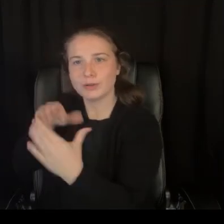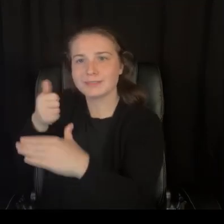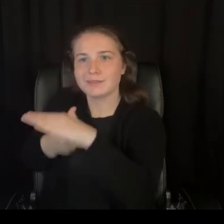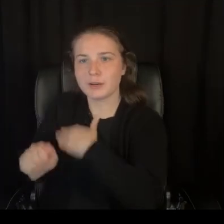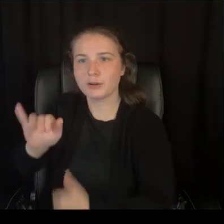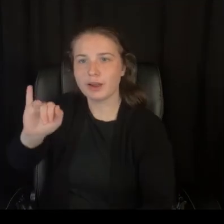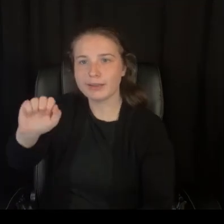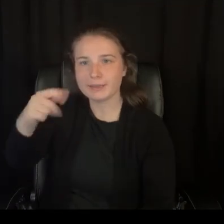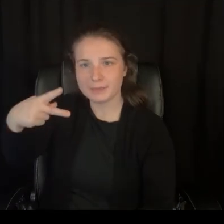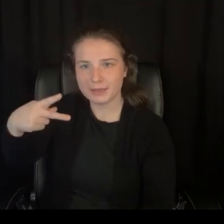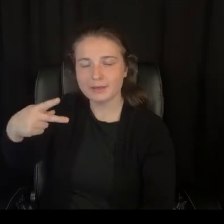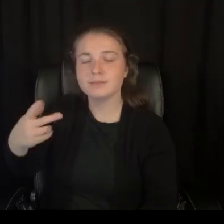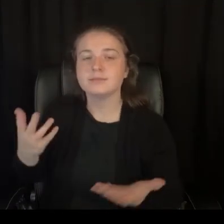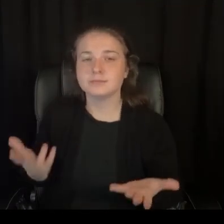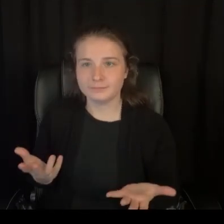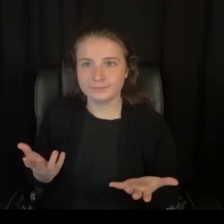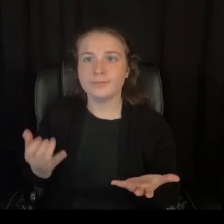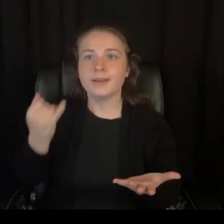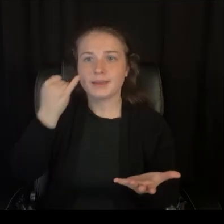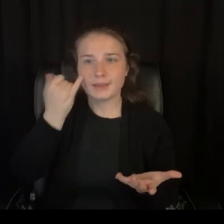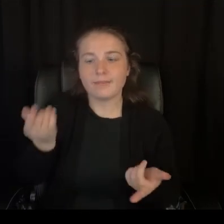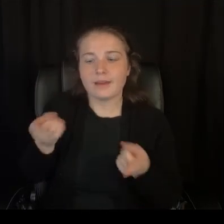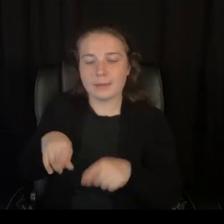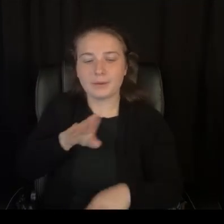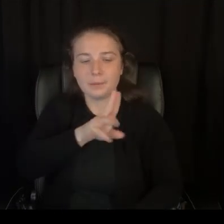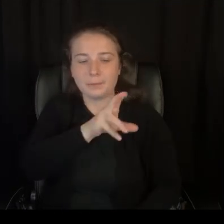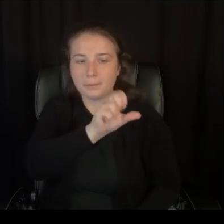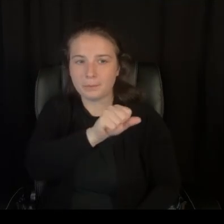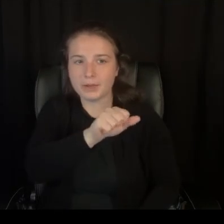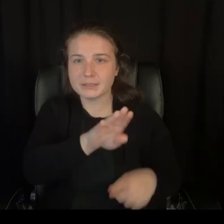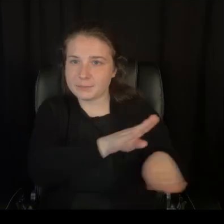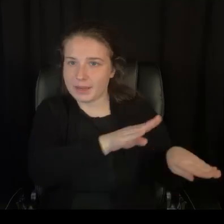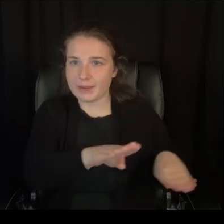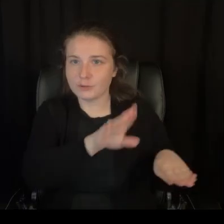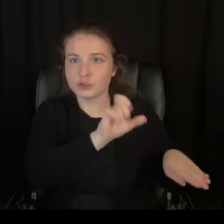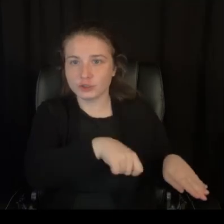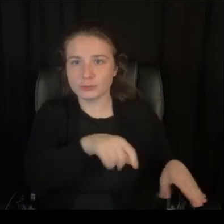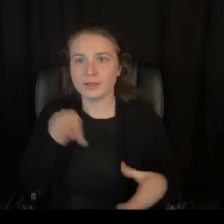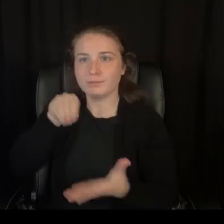in the IEP and whether the child's behavior on the bus should be addressed